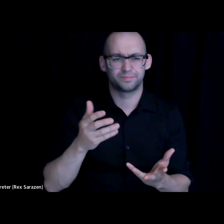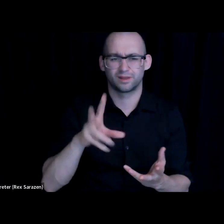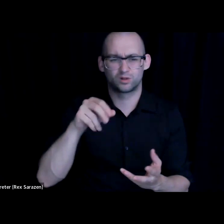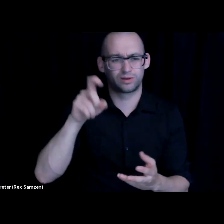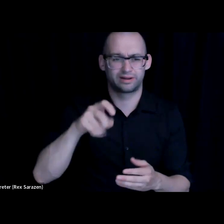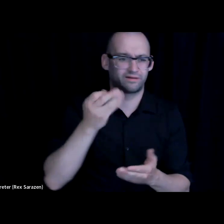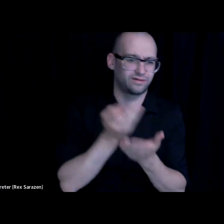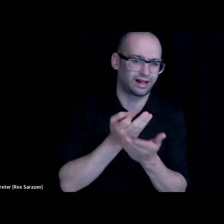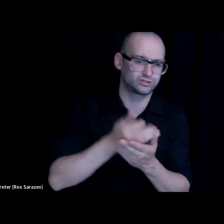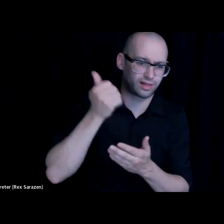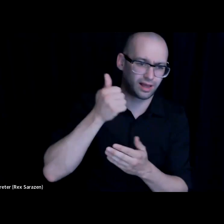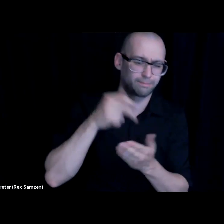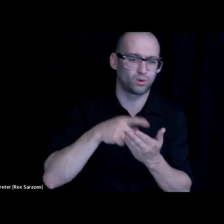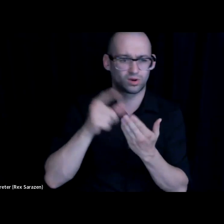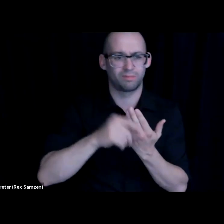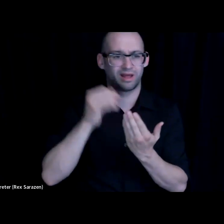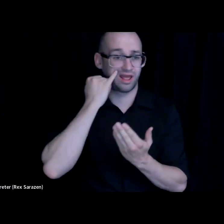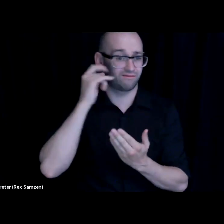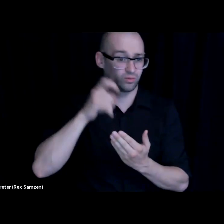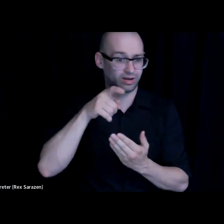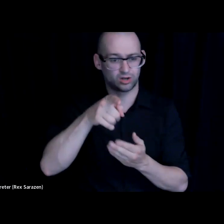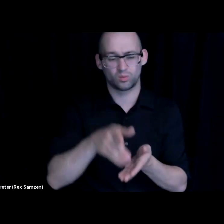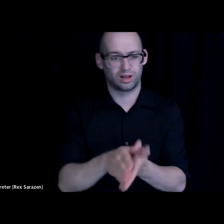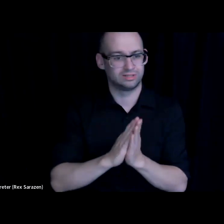aid program. If you need it, you put in the request, and then, as long as we have enough,